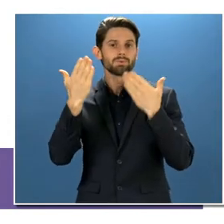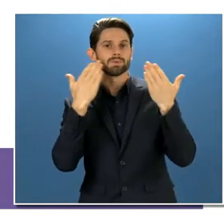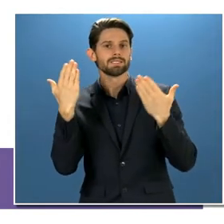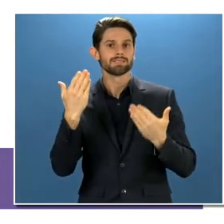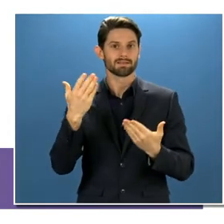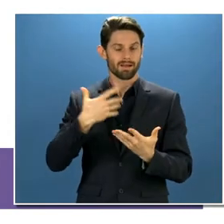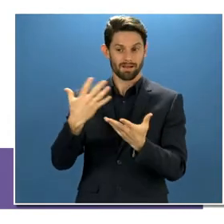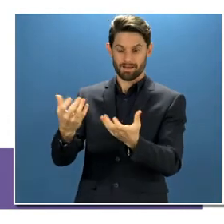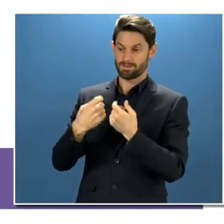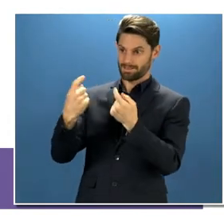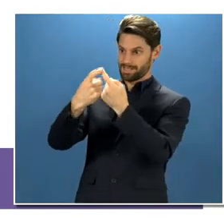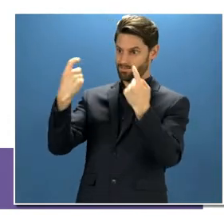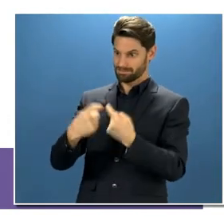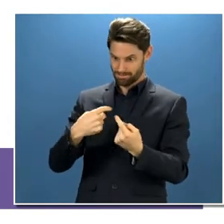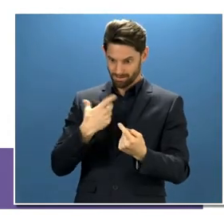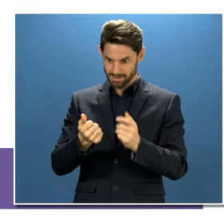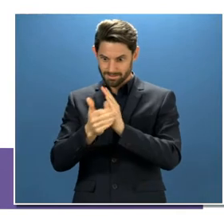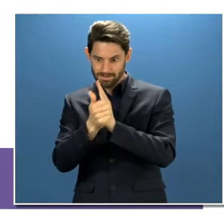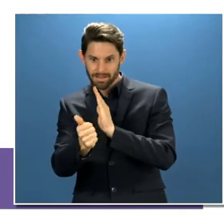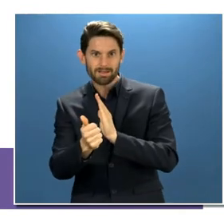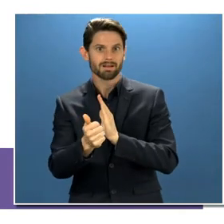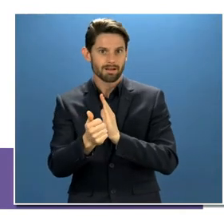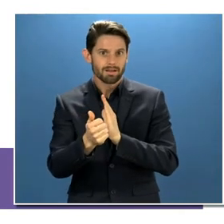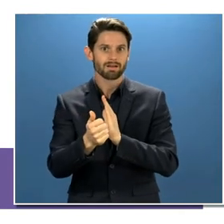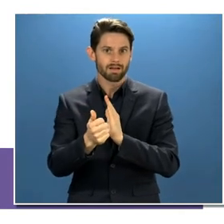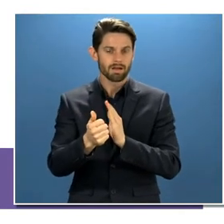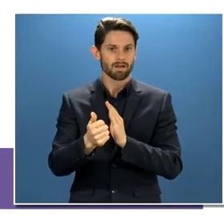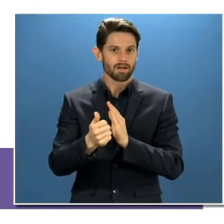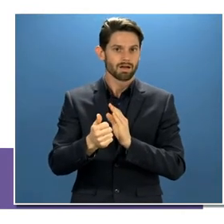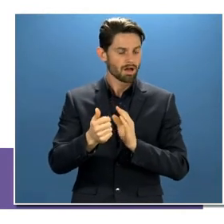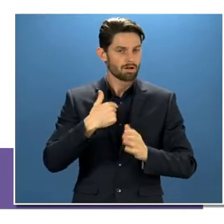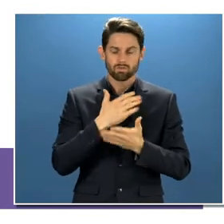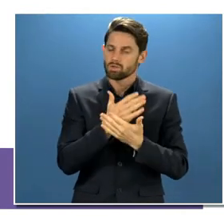was really good and she took the time and energy for that, which I enjoyed.